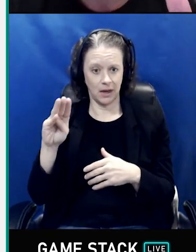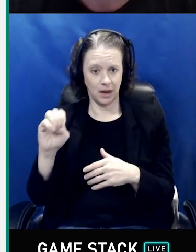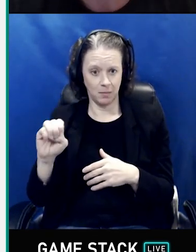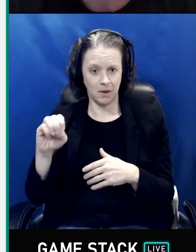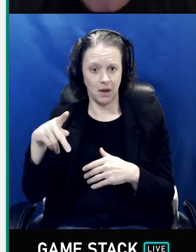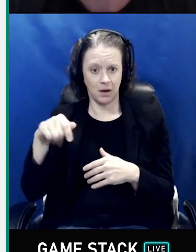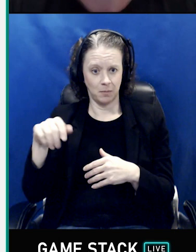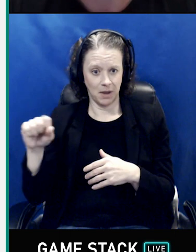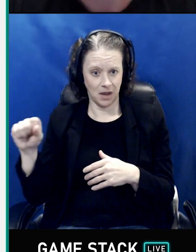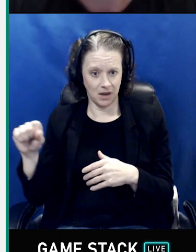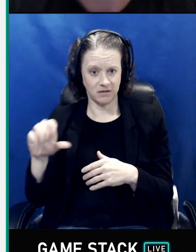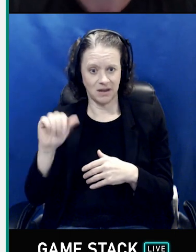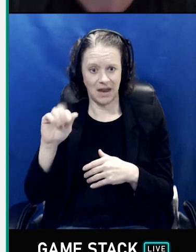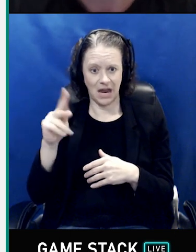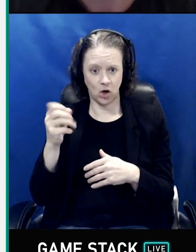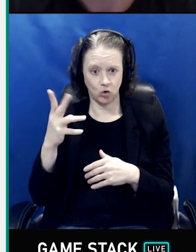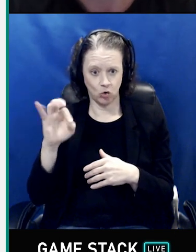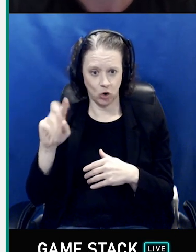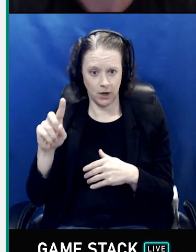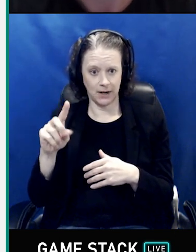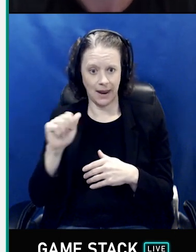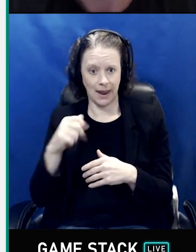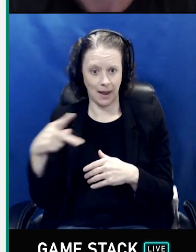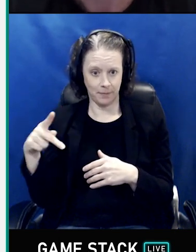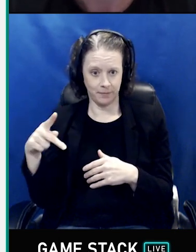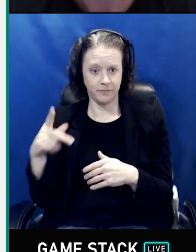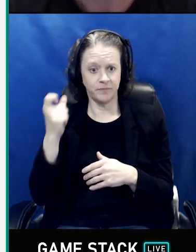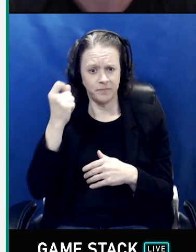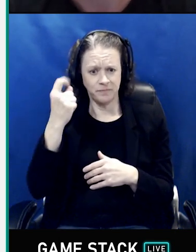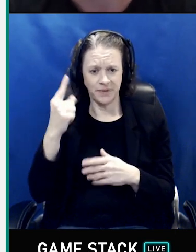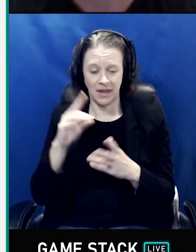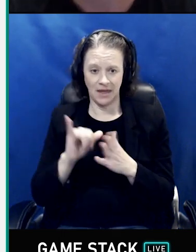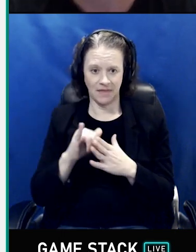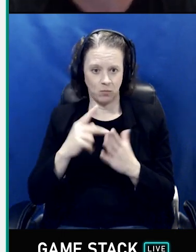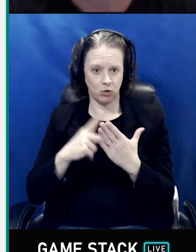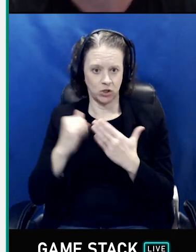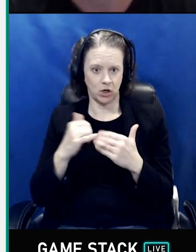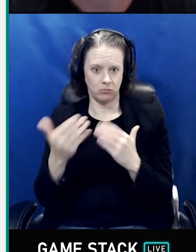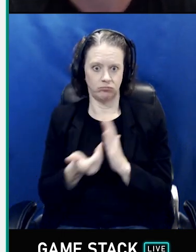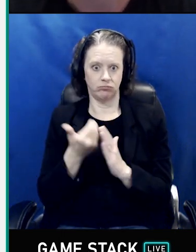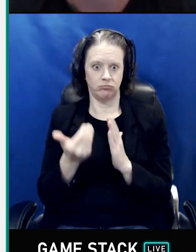The product is still very much in its infancy stages, and we're continuing to refine our data streams,